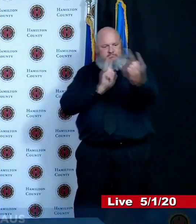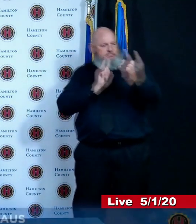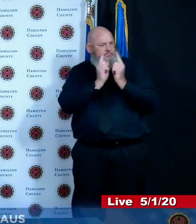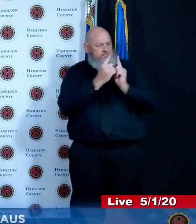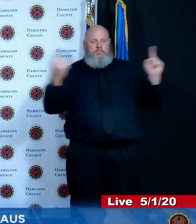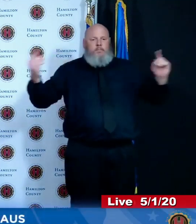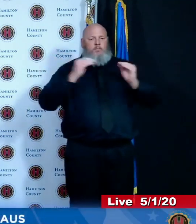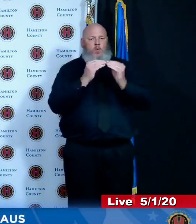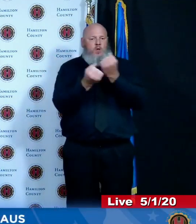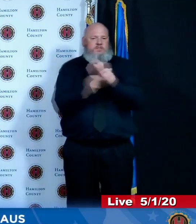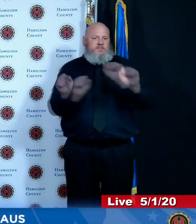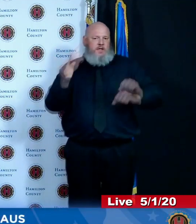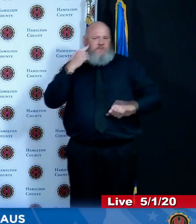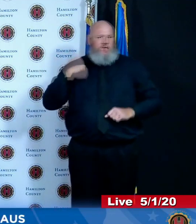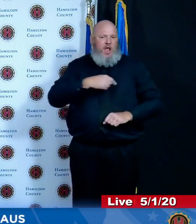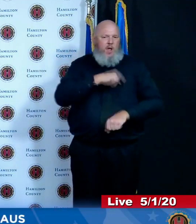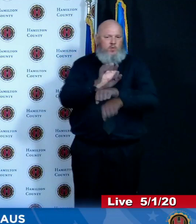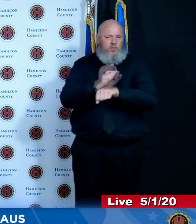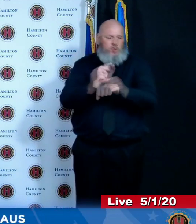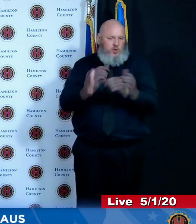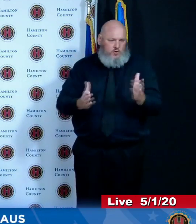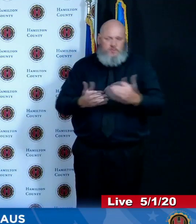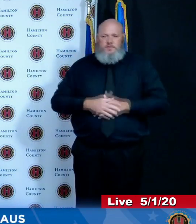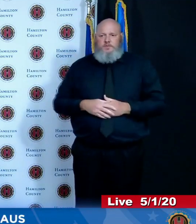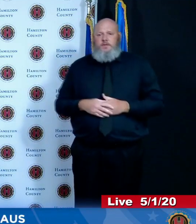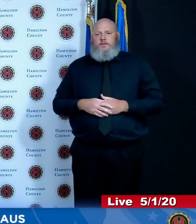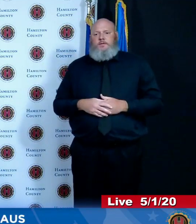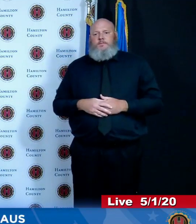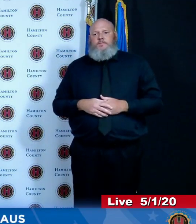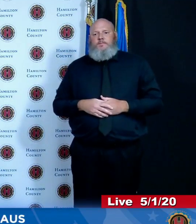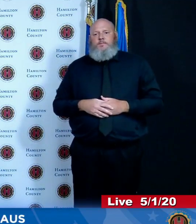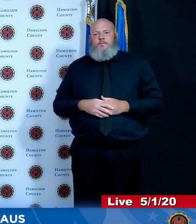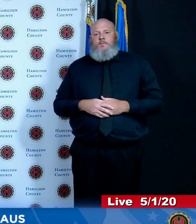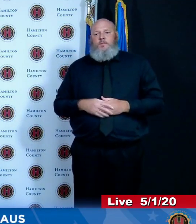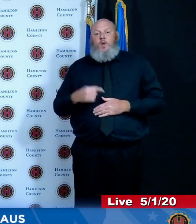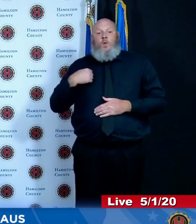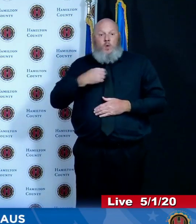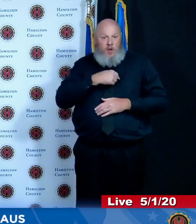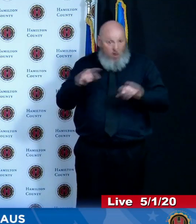Knapp for his help with that all right Greg I think we're ready to go